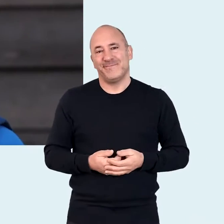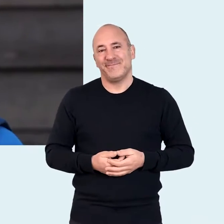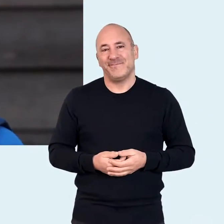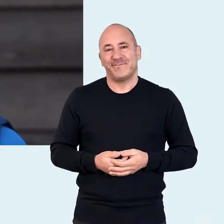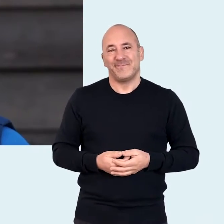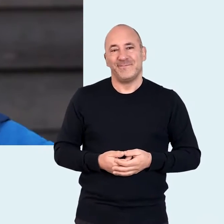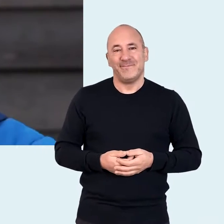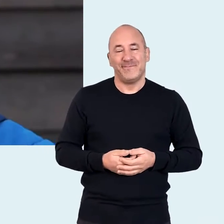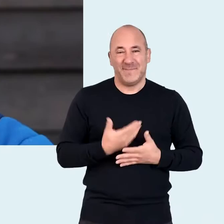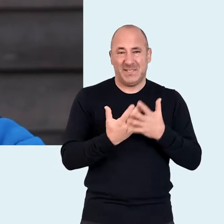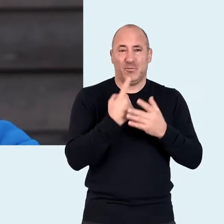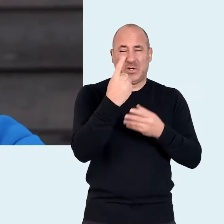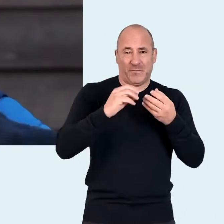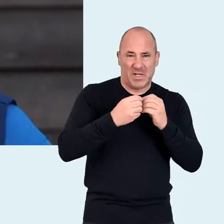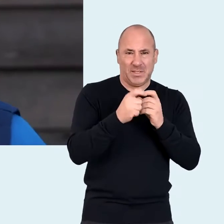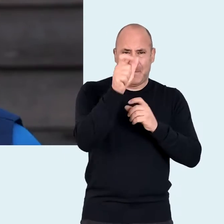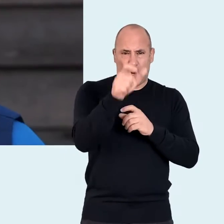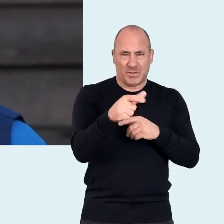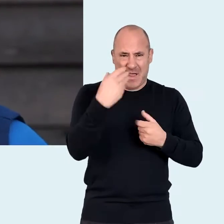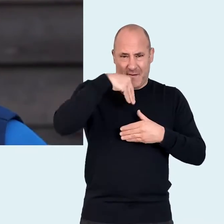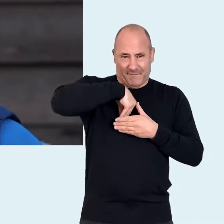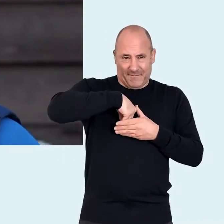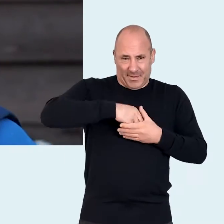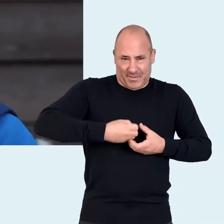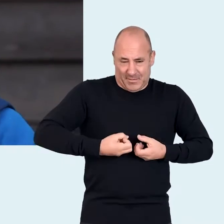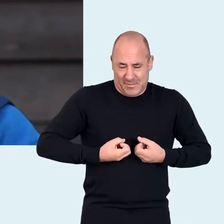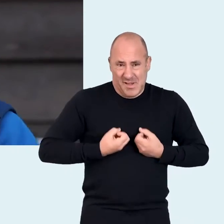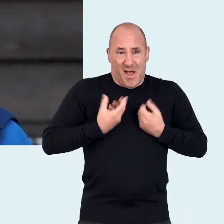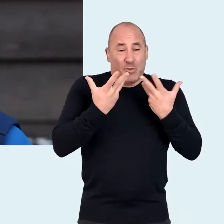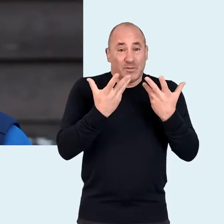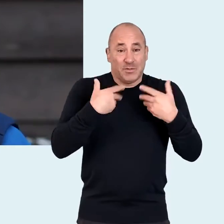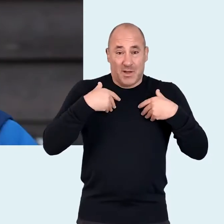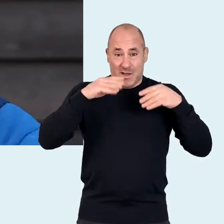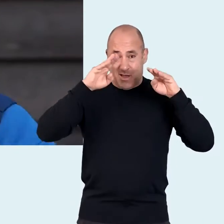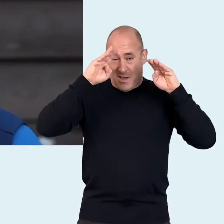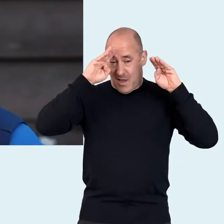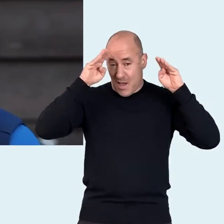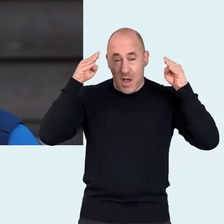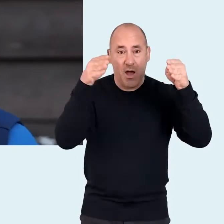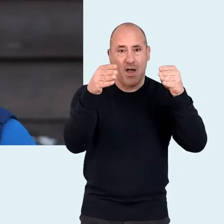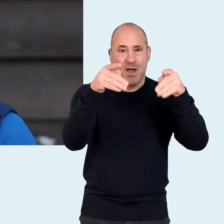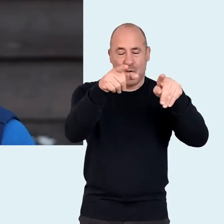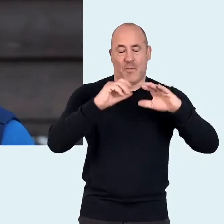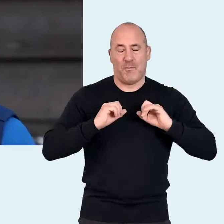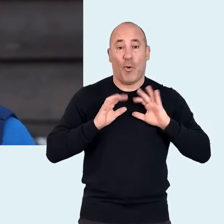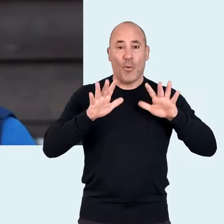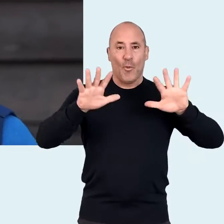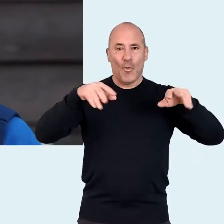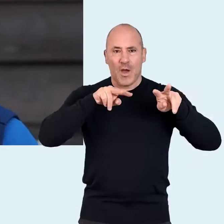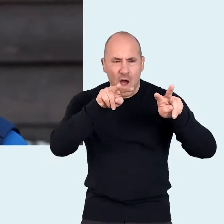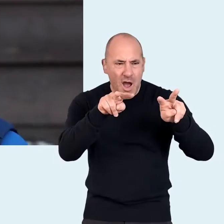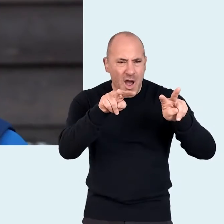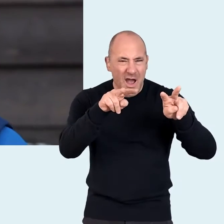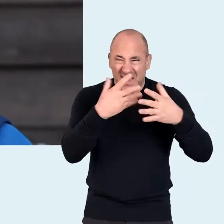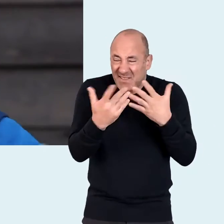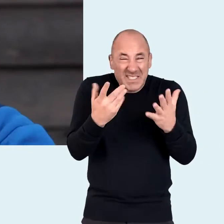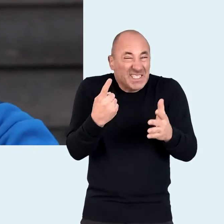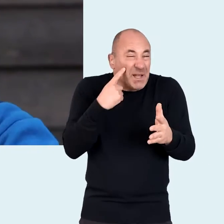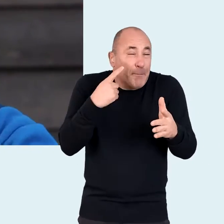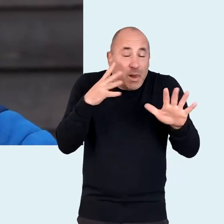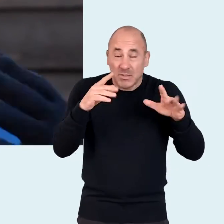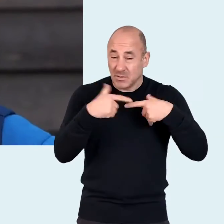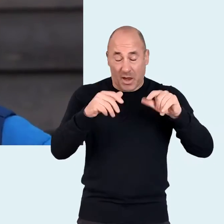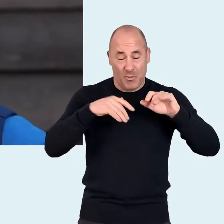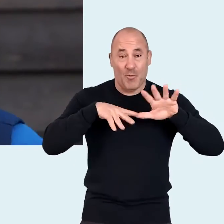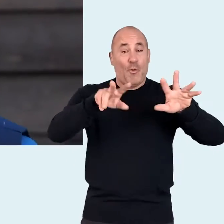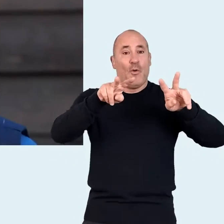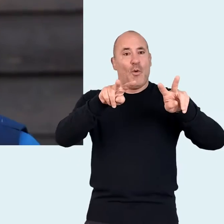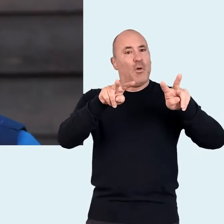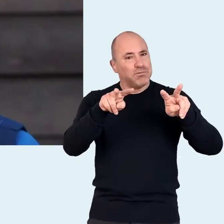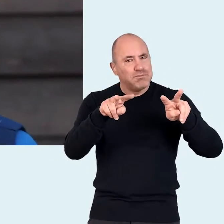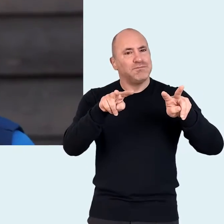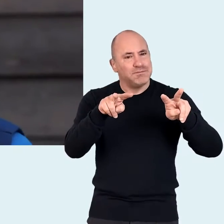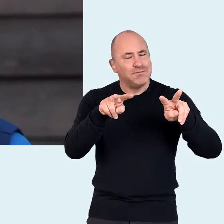creative. It brings out the person in you who's really the focus will shine in many